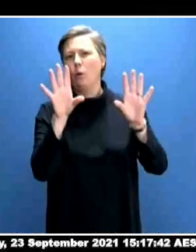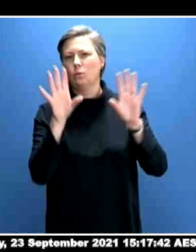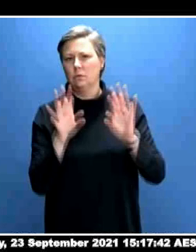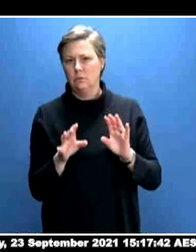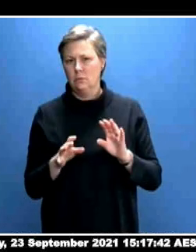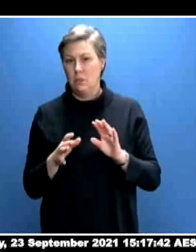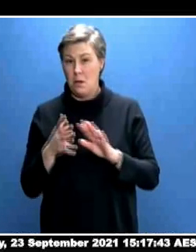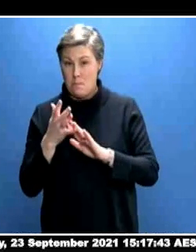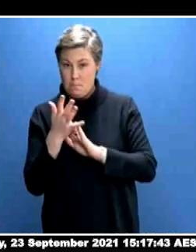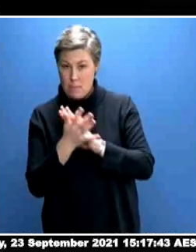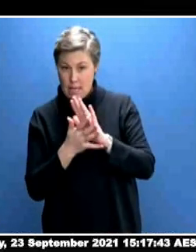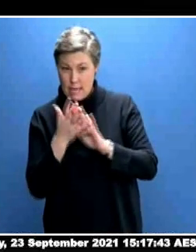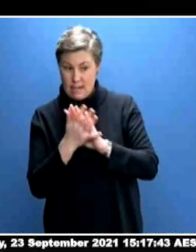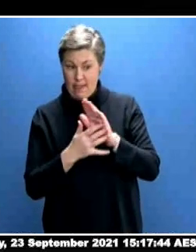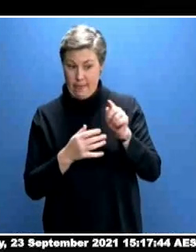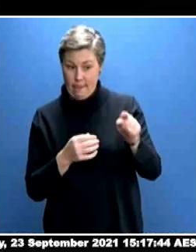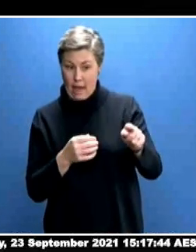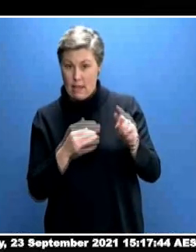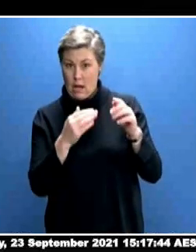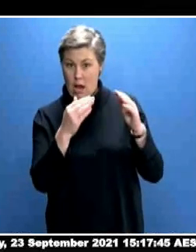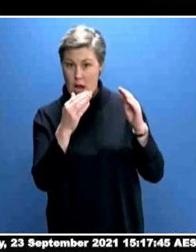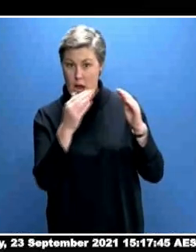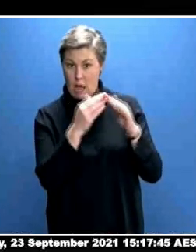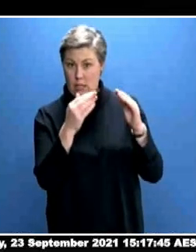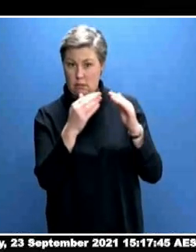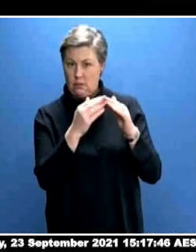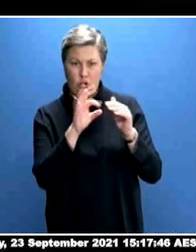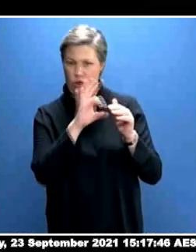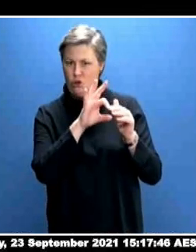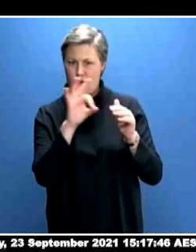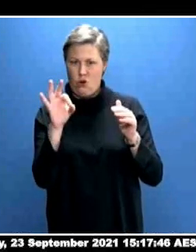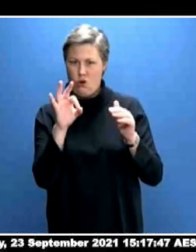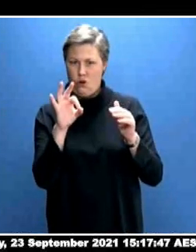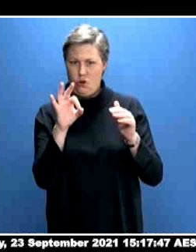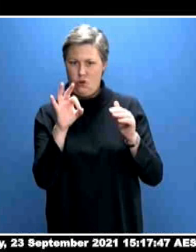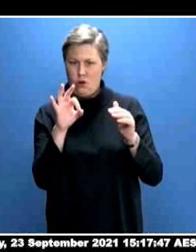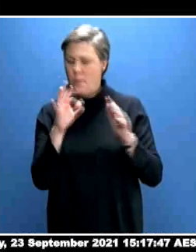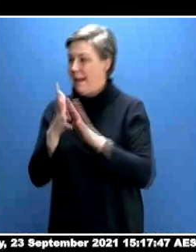longer treated as being the Safe House in a Secure Care sense?